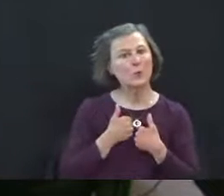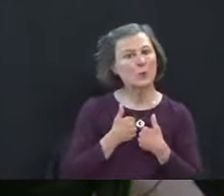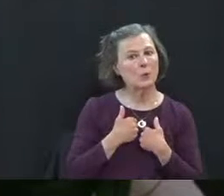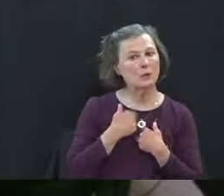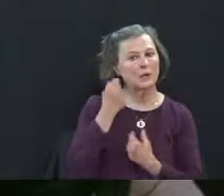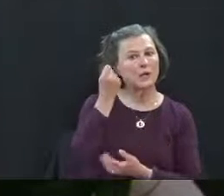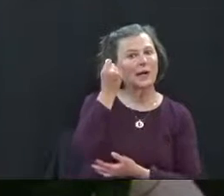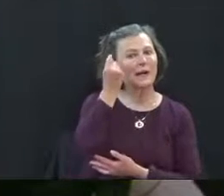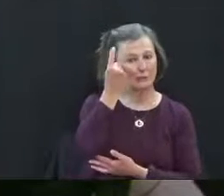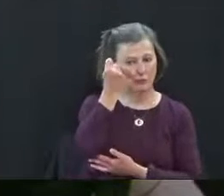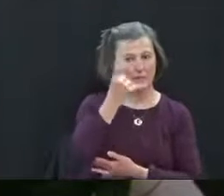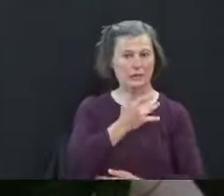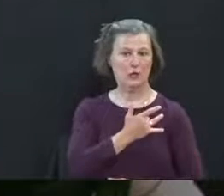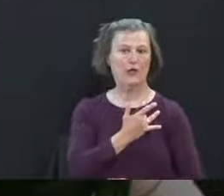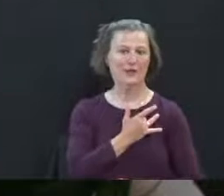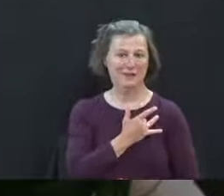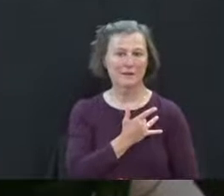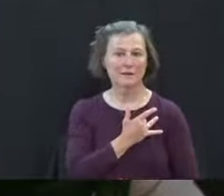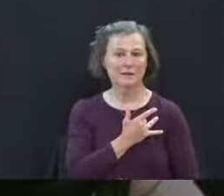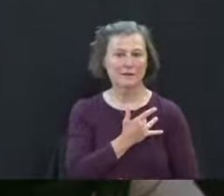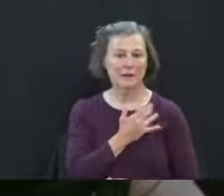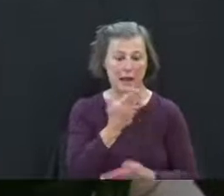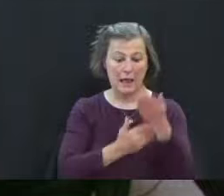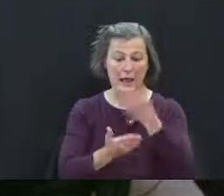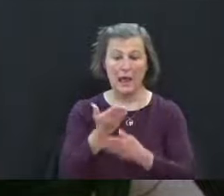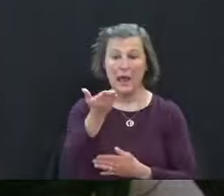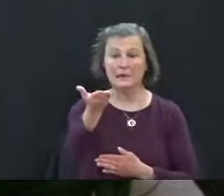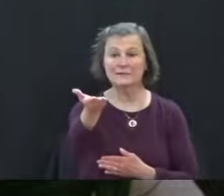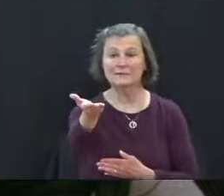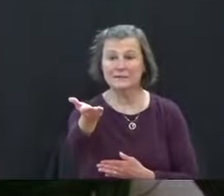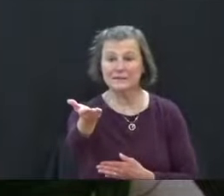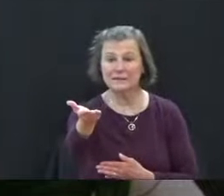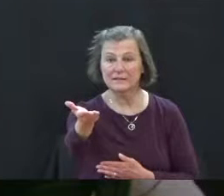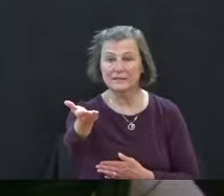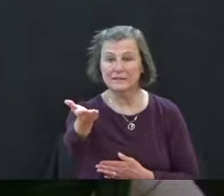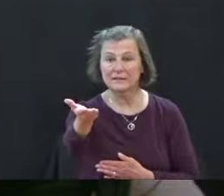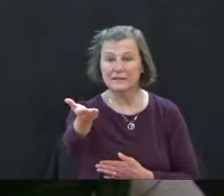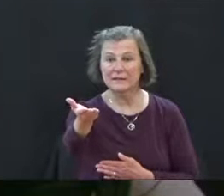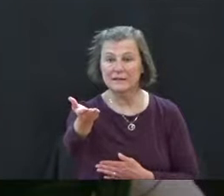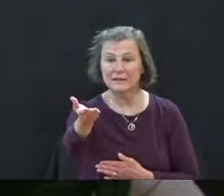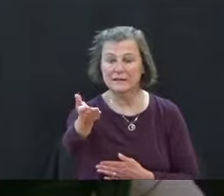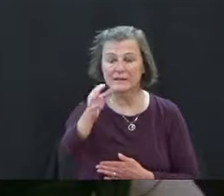The hand extenders and those who smile warm all hearts.